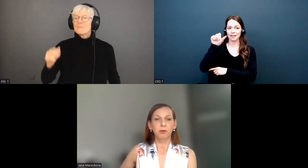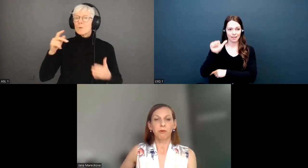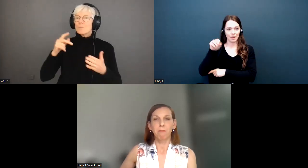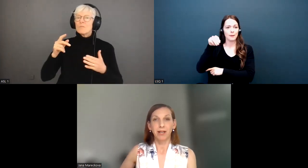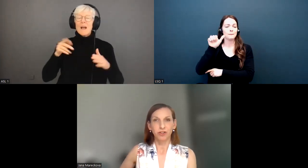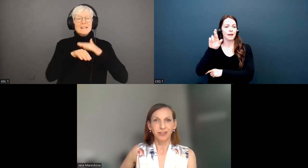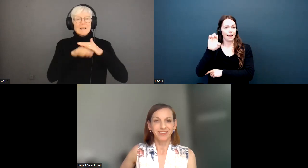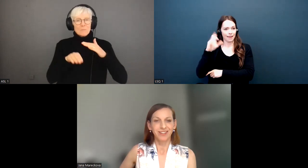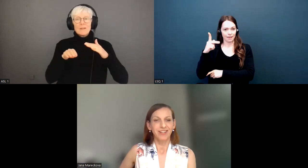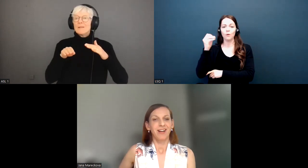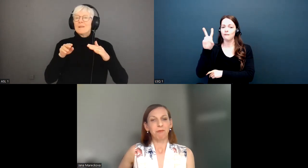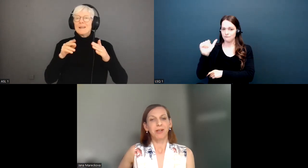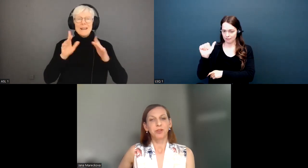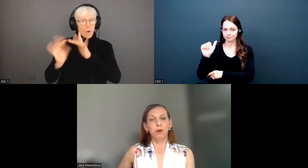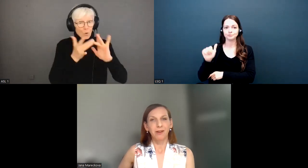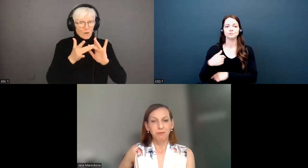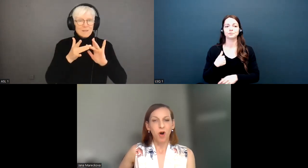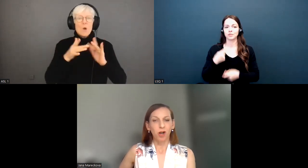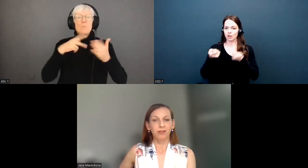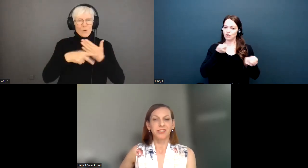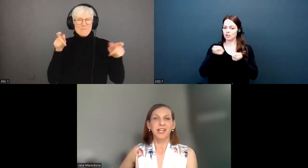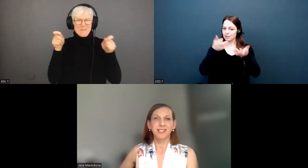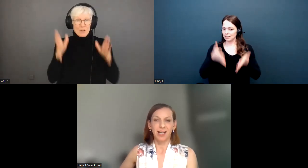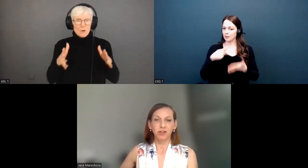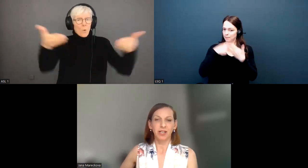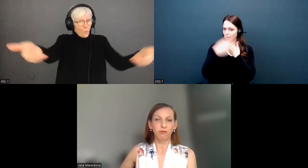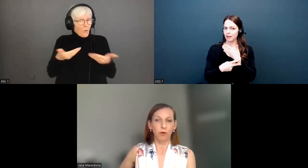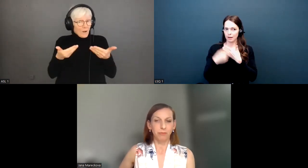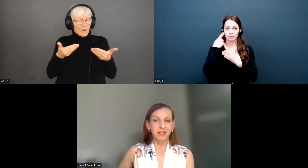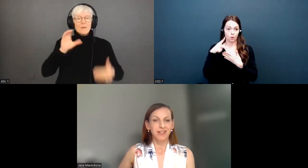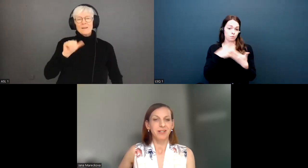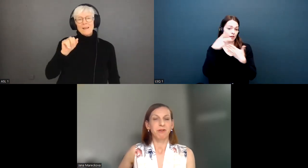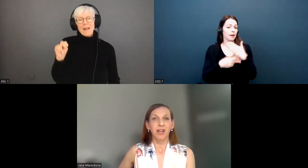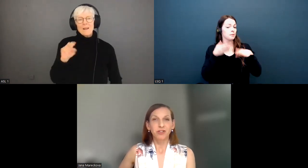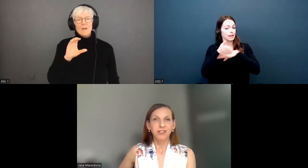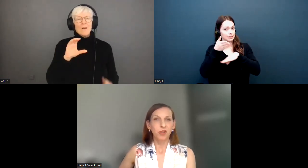Program Manager. I would like to welcome you all to today's CAN Connect Forum, Reflections